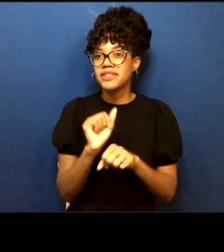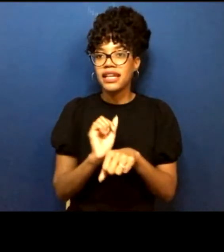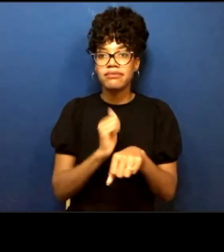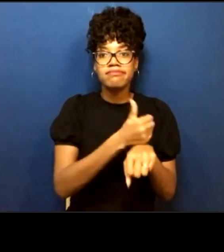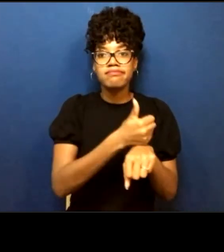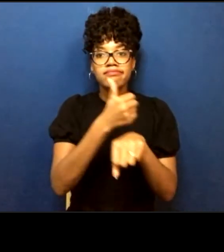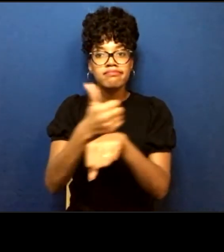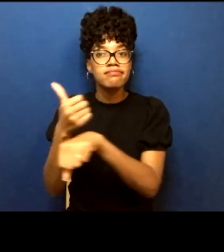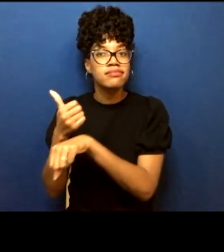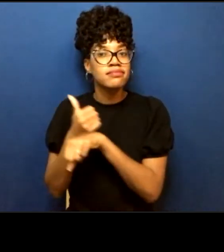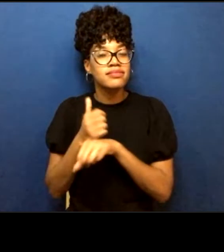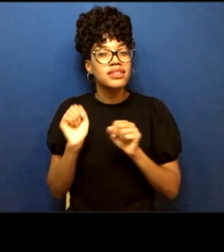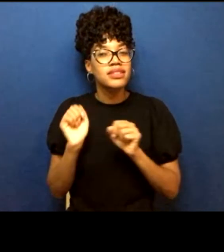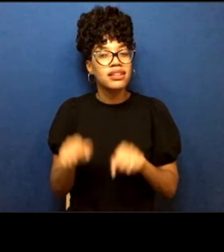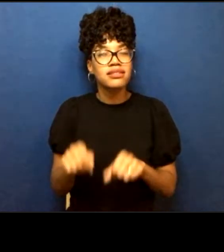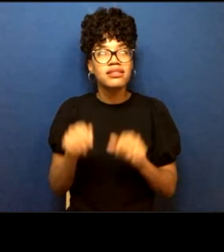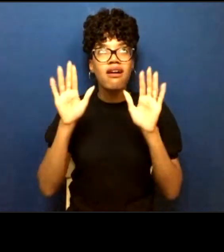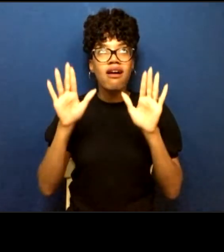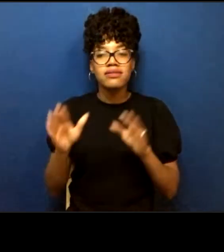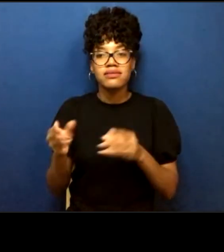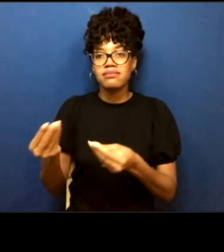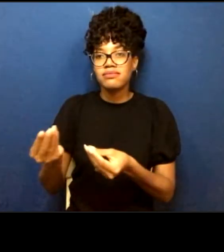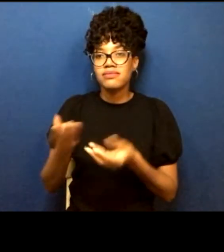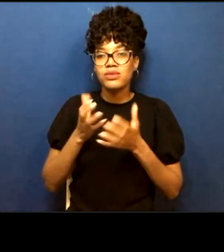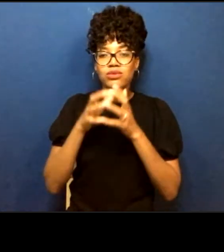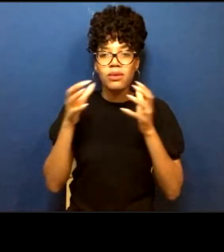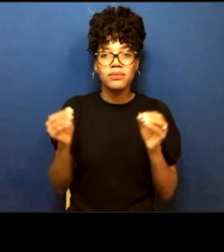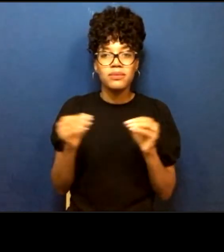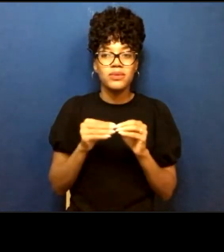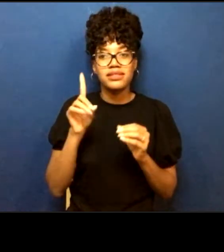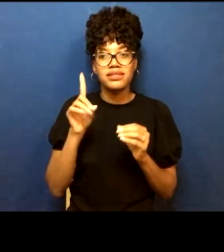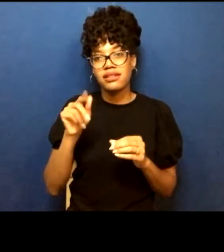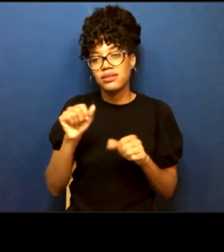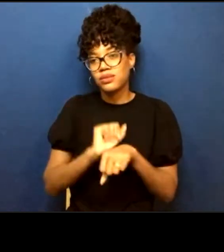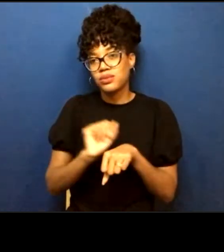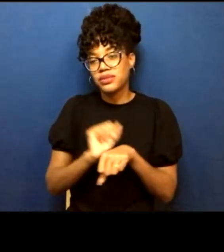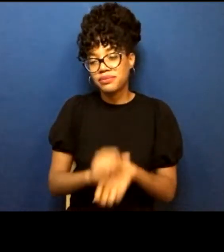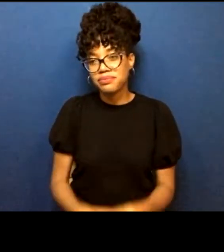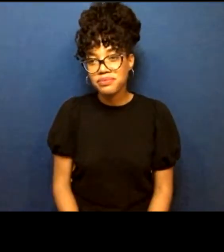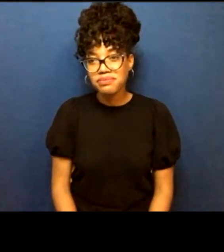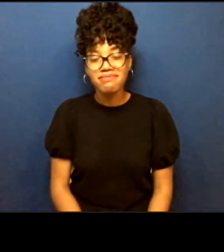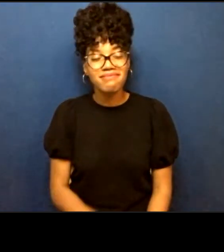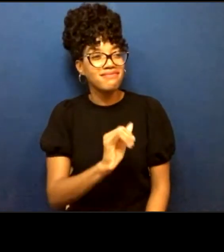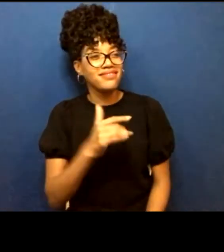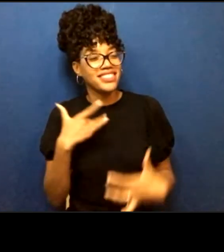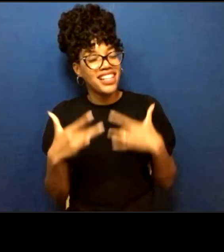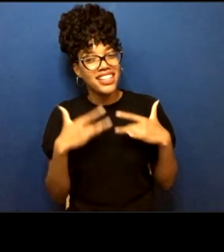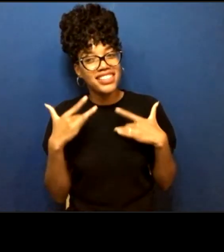a lot more data to work with as scientists here at NOAA. Exciting. And Sarah was wondering,